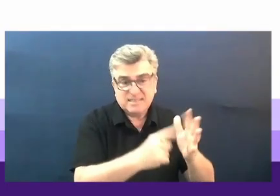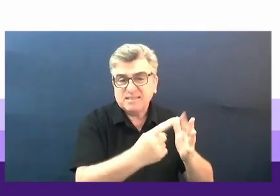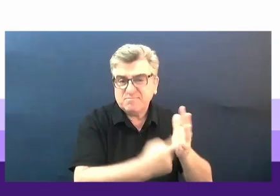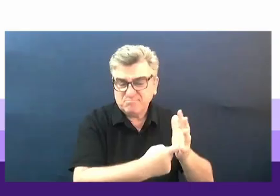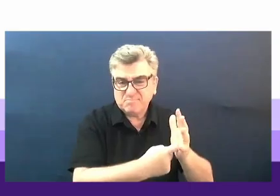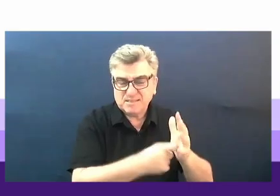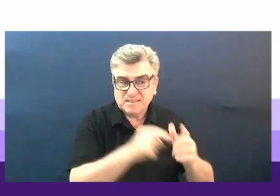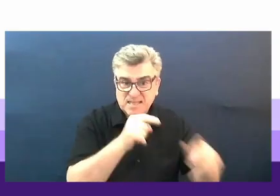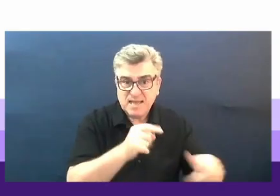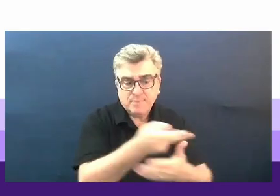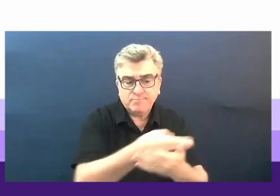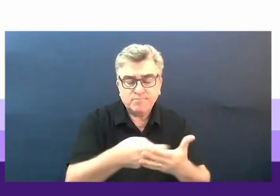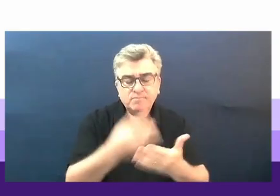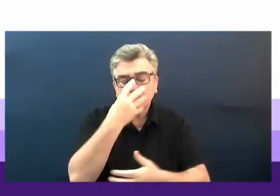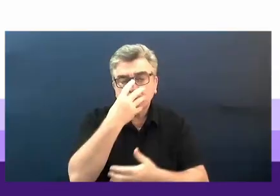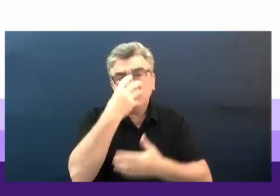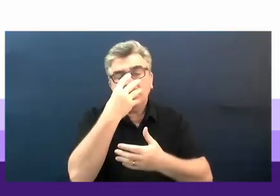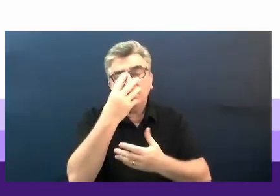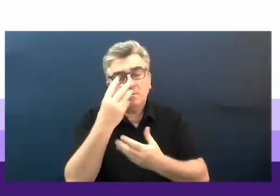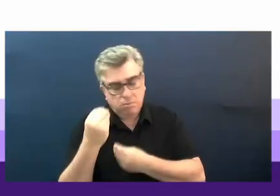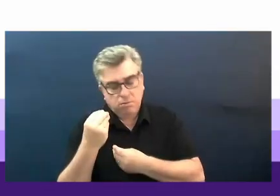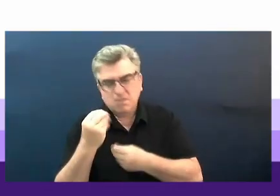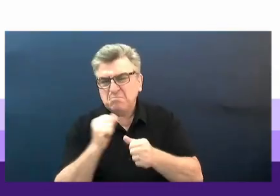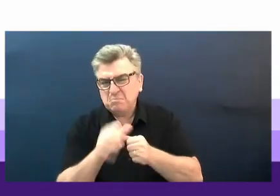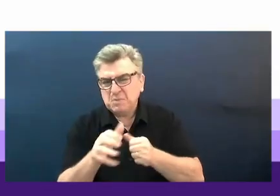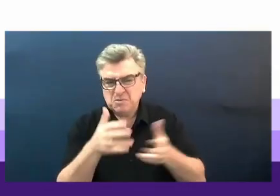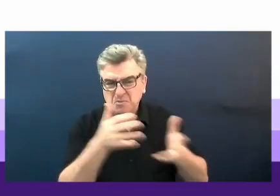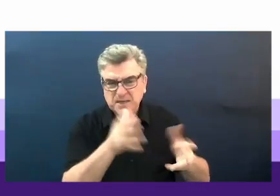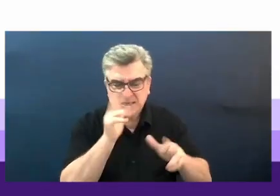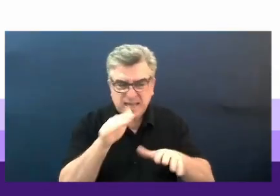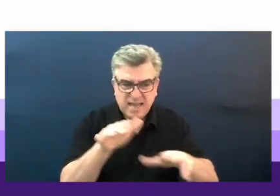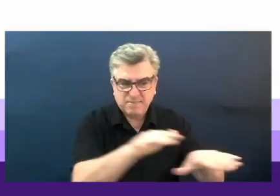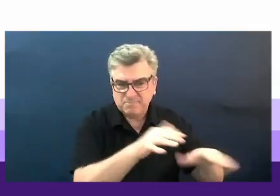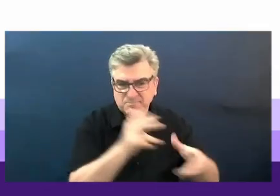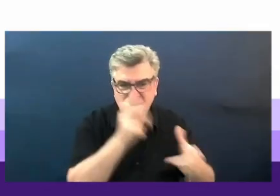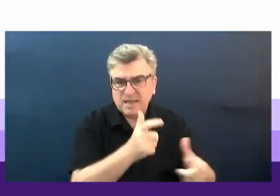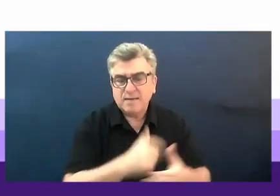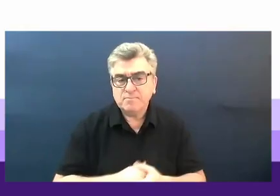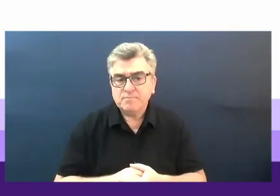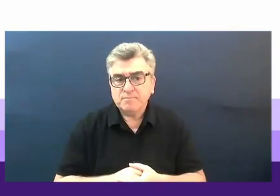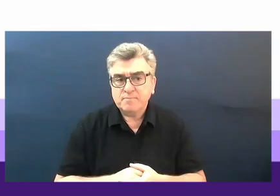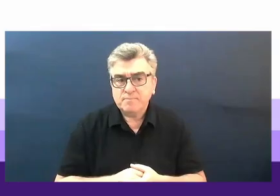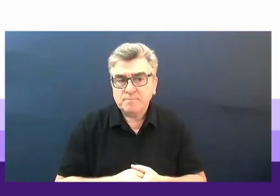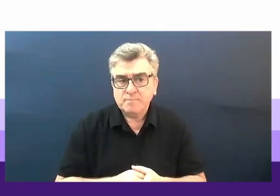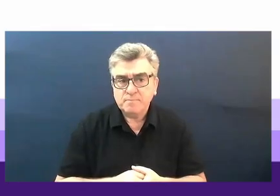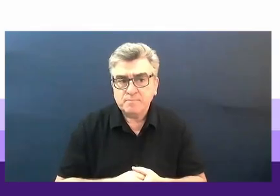And these were the results of 16 participants that went through our pilot over a 12-month